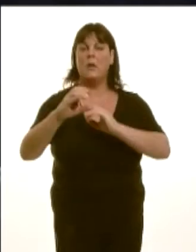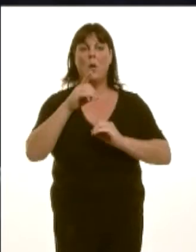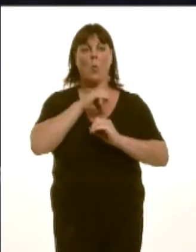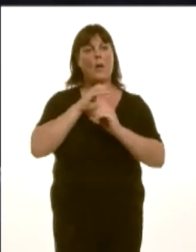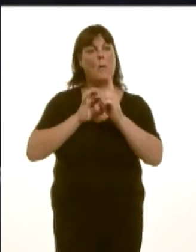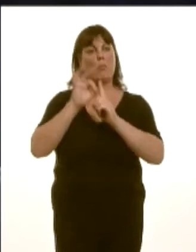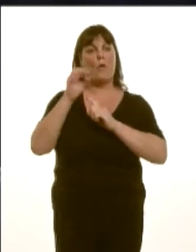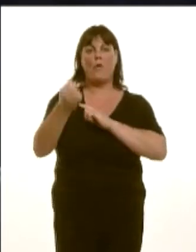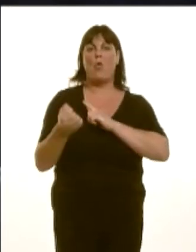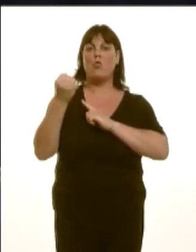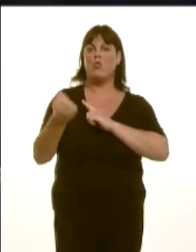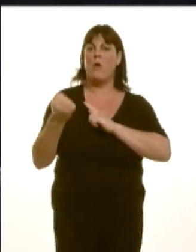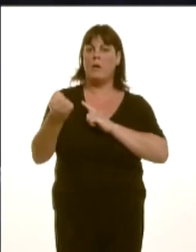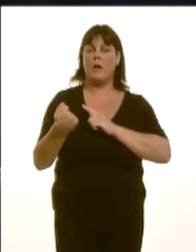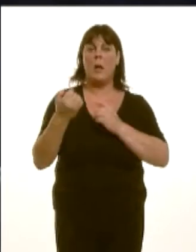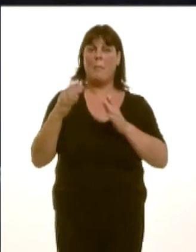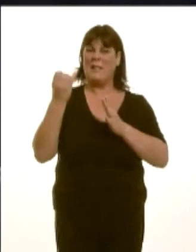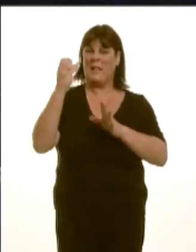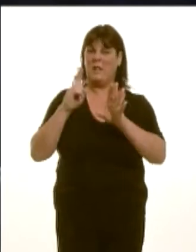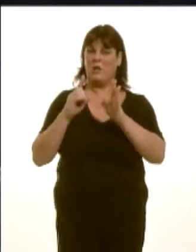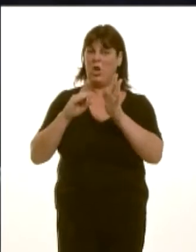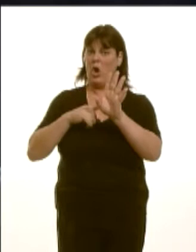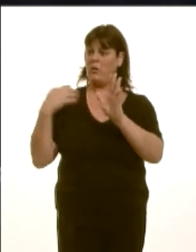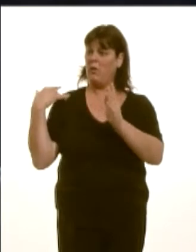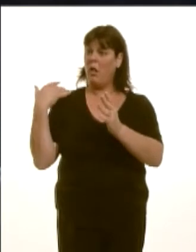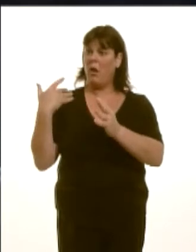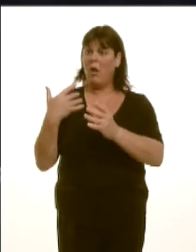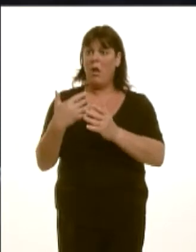Can you tell us, now that we are six years into the future, when we can anticipate seeing